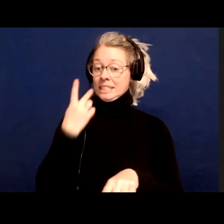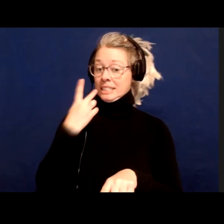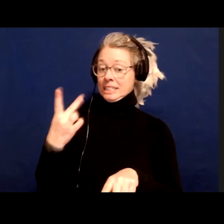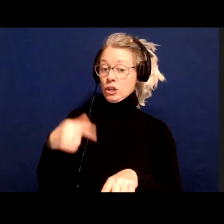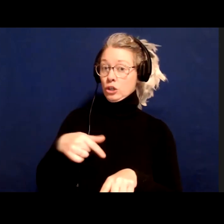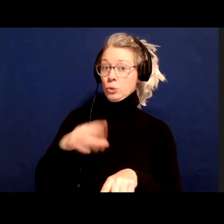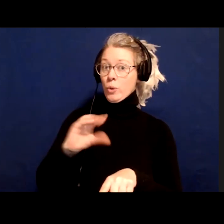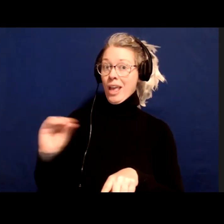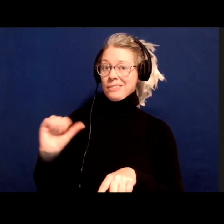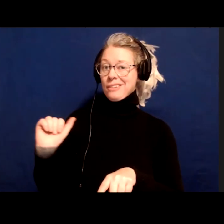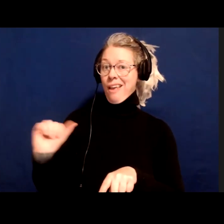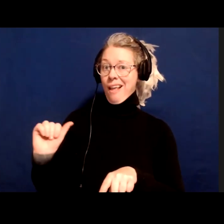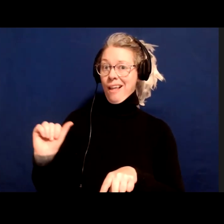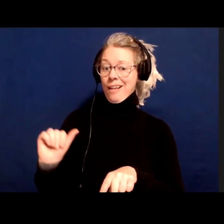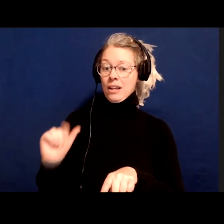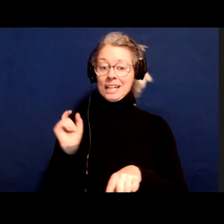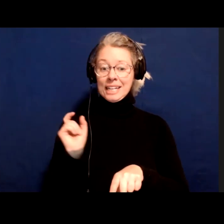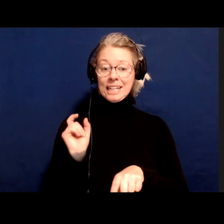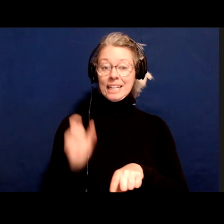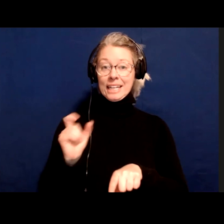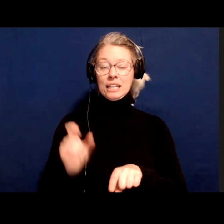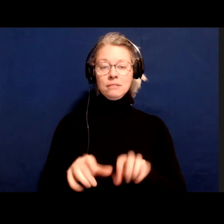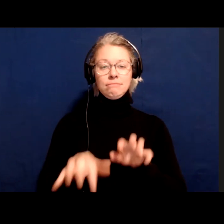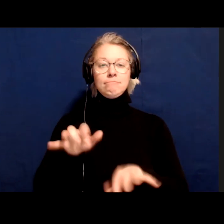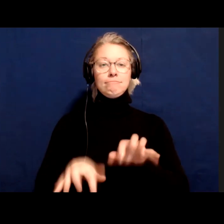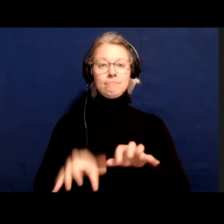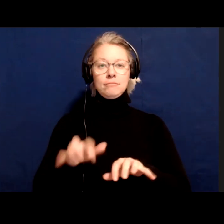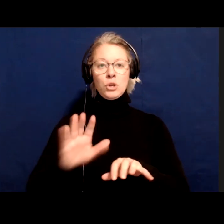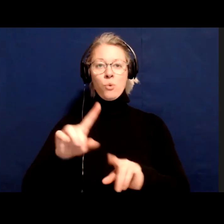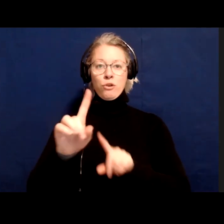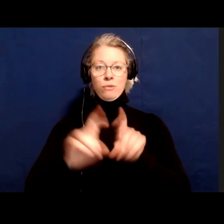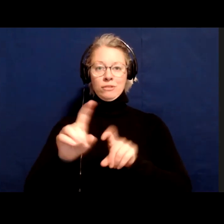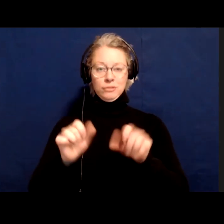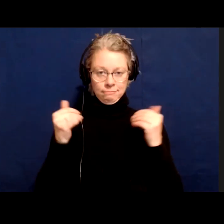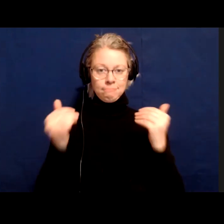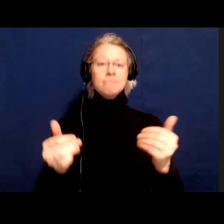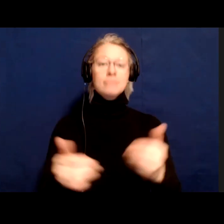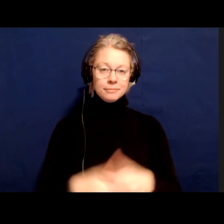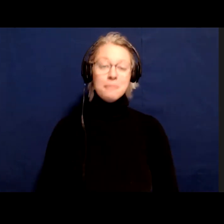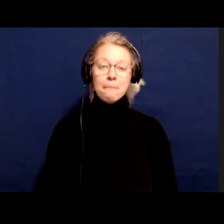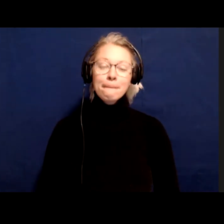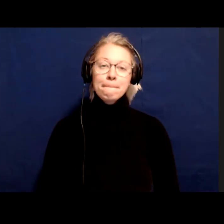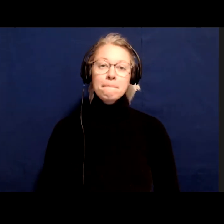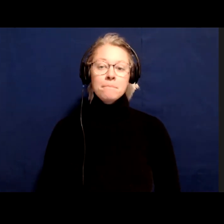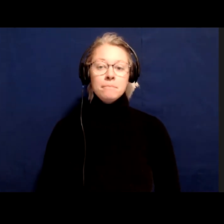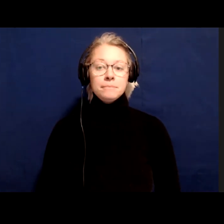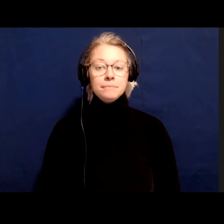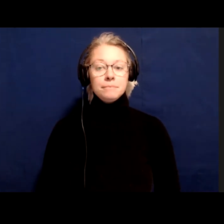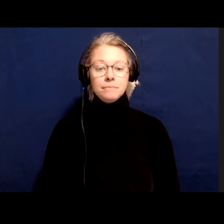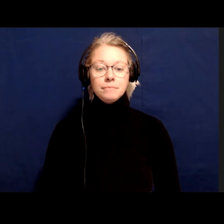& A icon there. If you click on it, you'll have an opportunity to ask any questions that